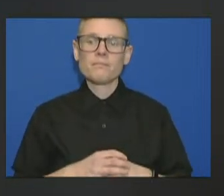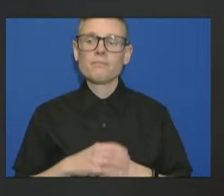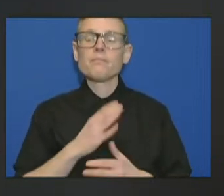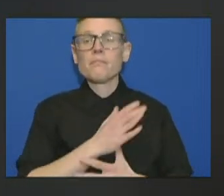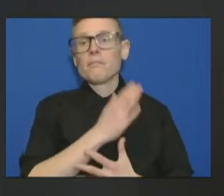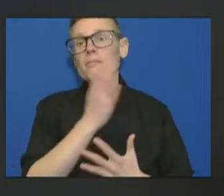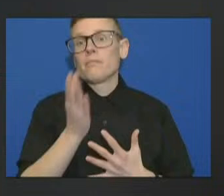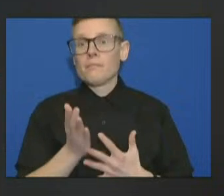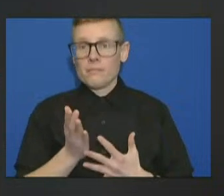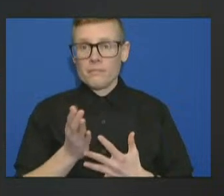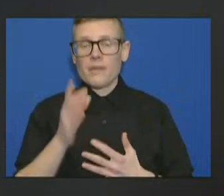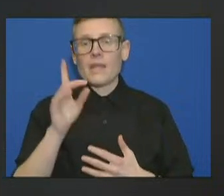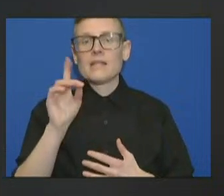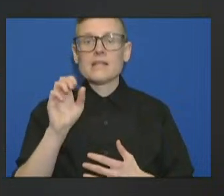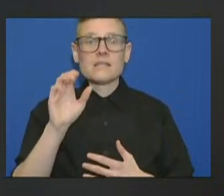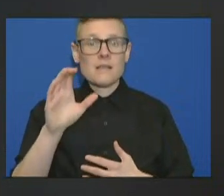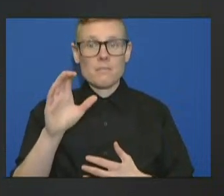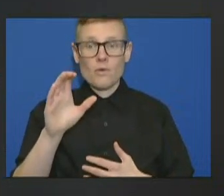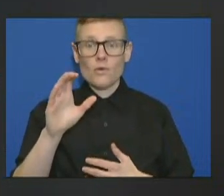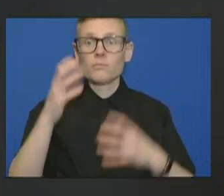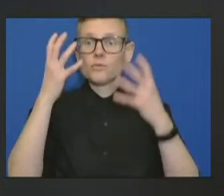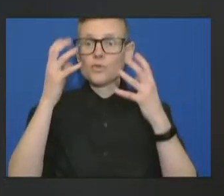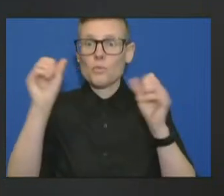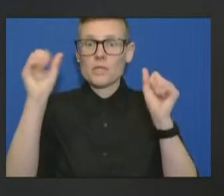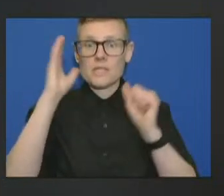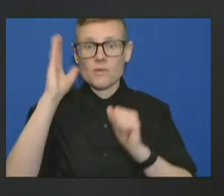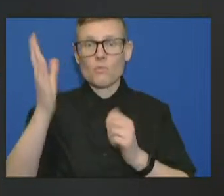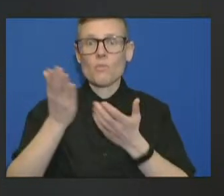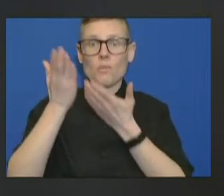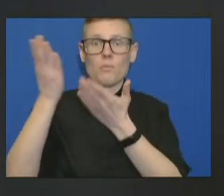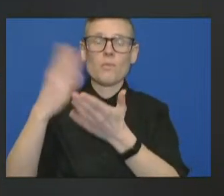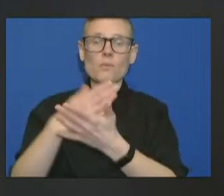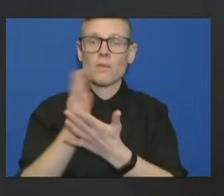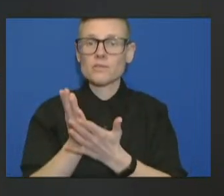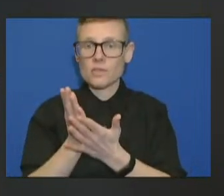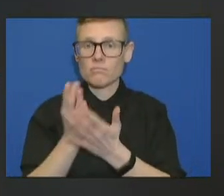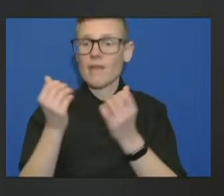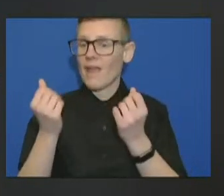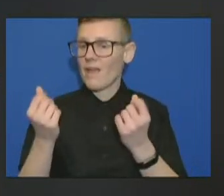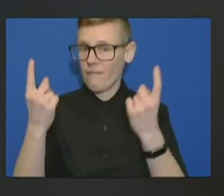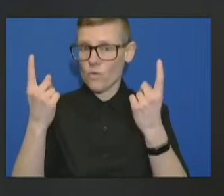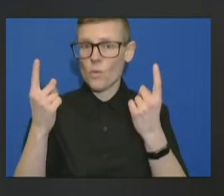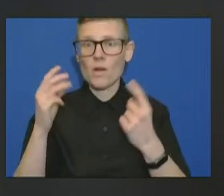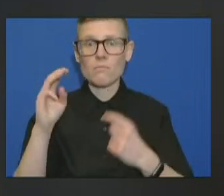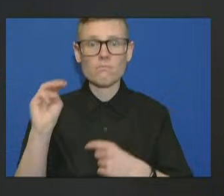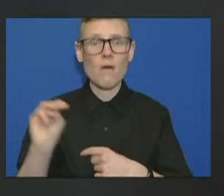fiscal year budget. Then in